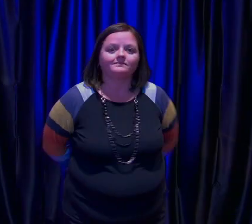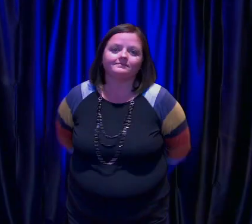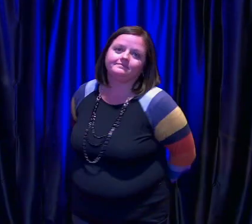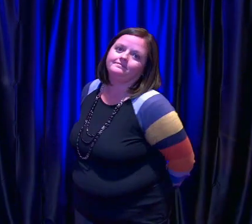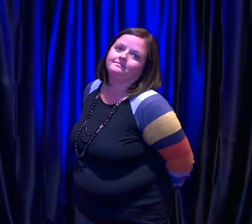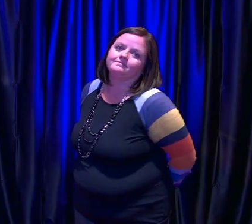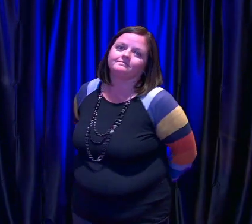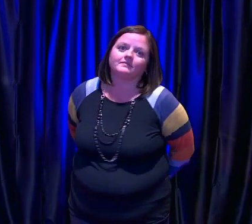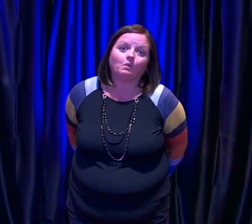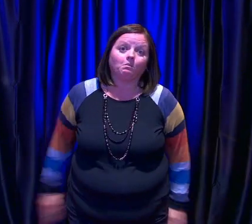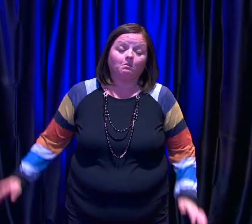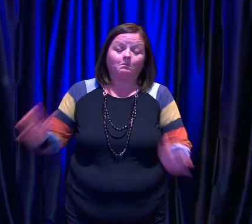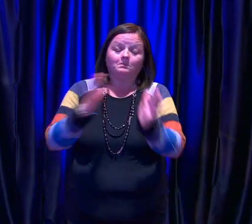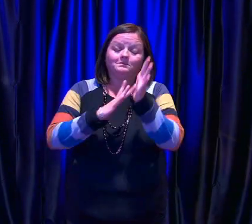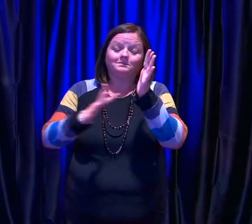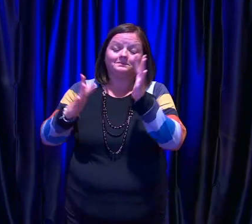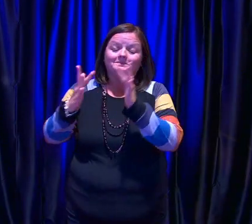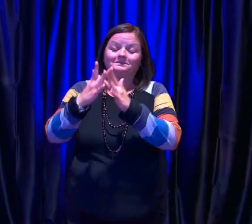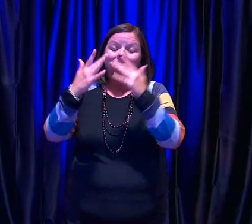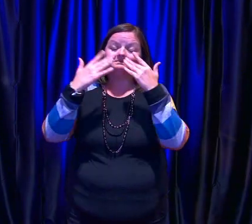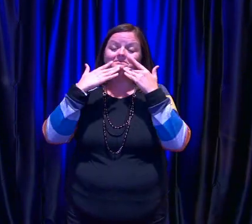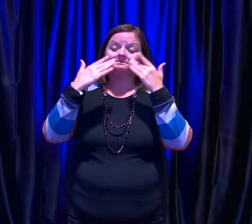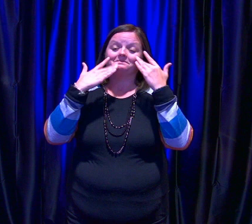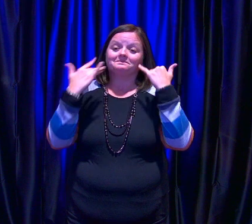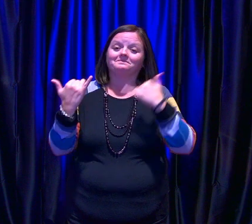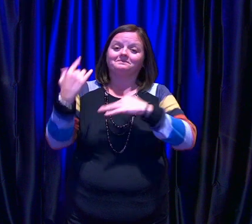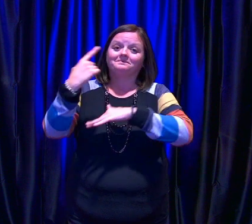Jesus thank you today for lots of things but